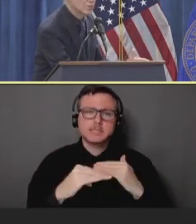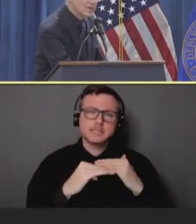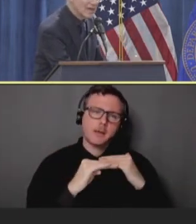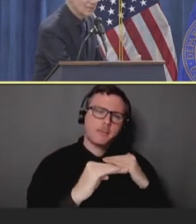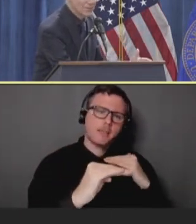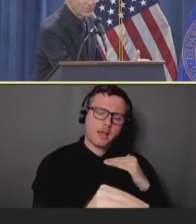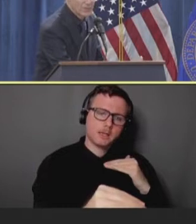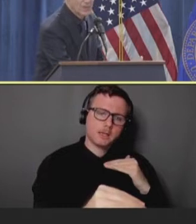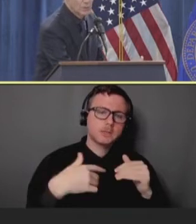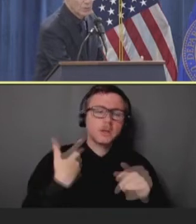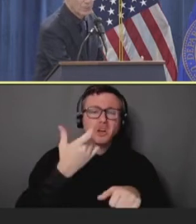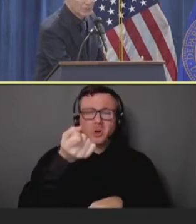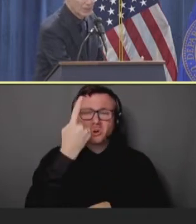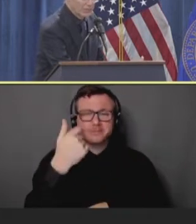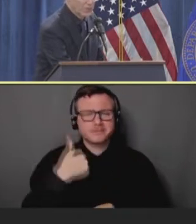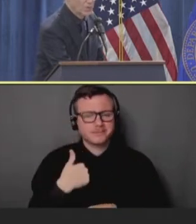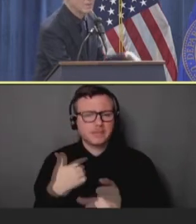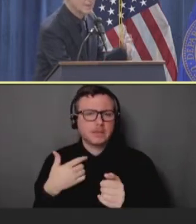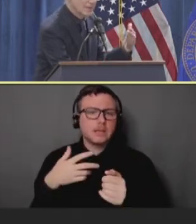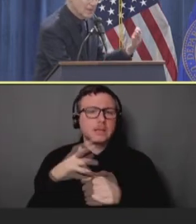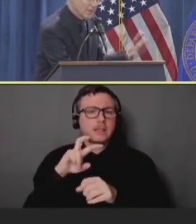not revert to a virulent form.